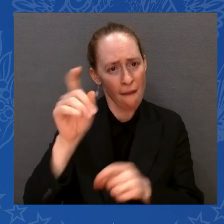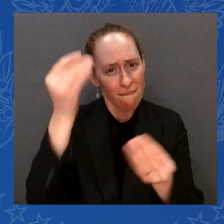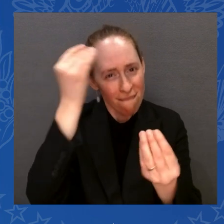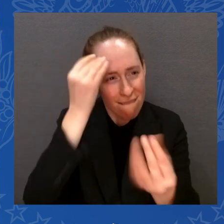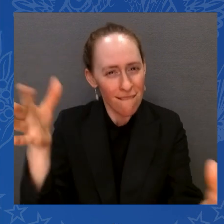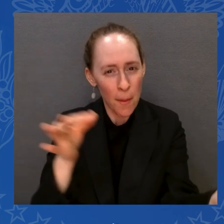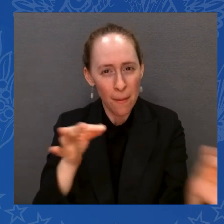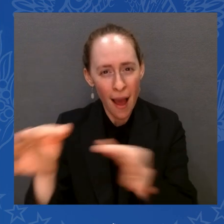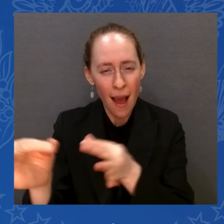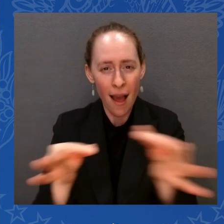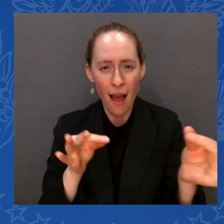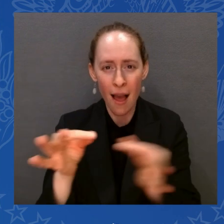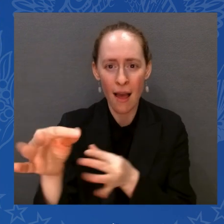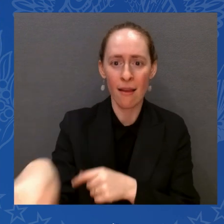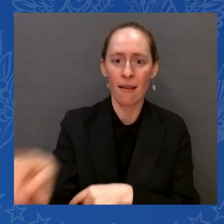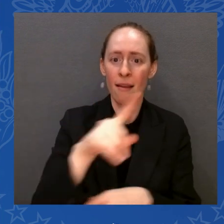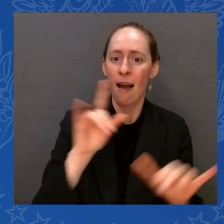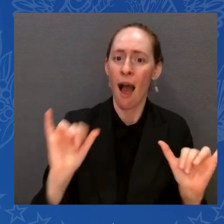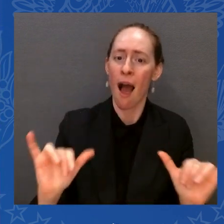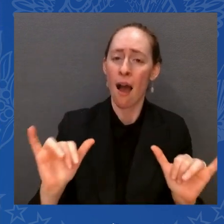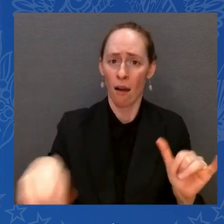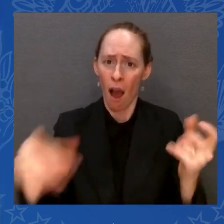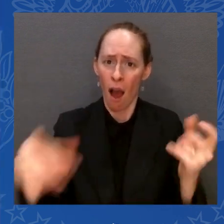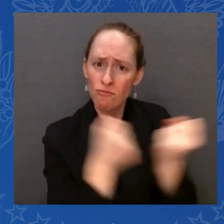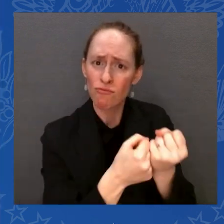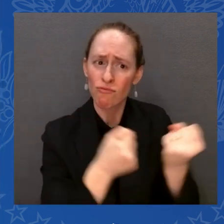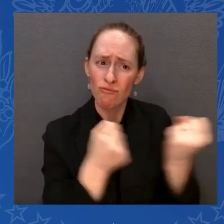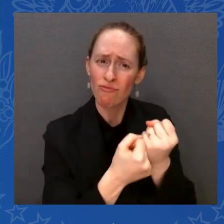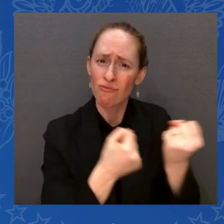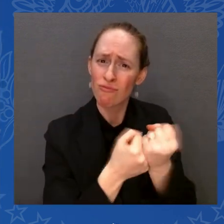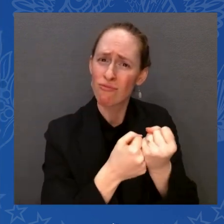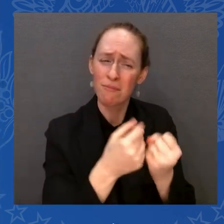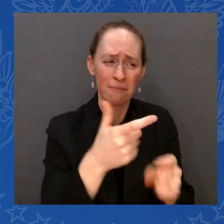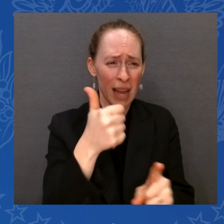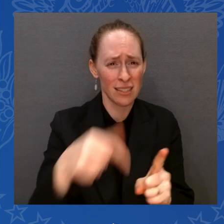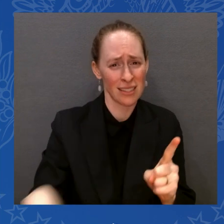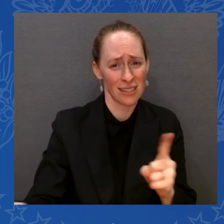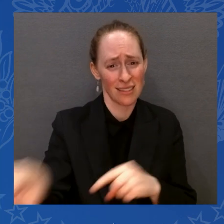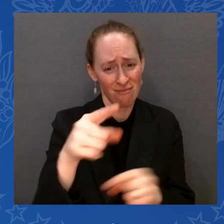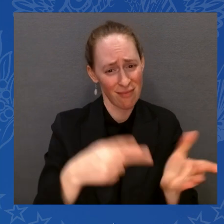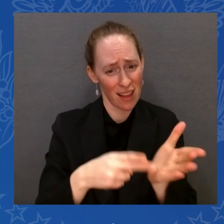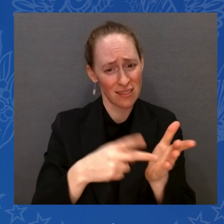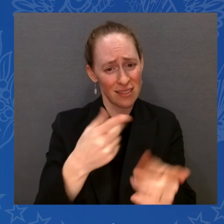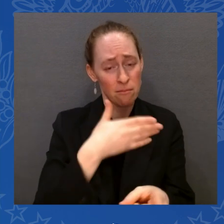Because you're the best workers in the world. And they say, "How's that?" Nobody decides "I want to be a laborer,"